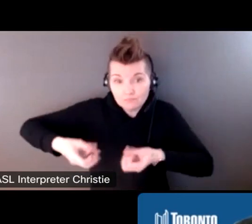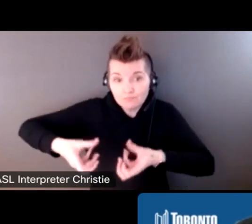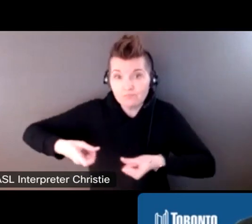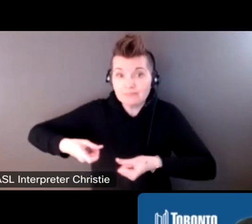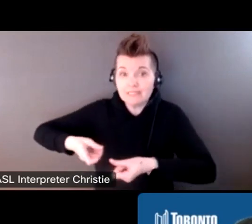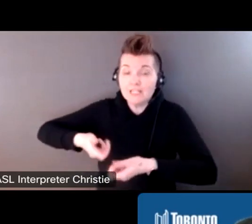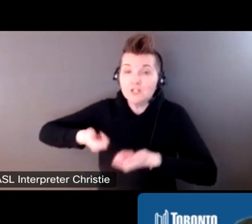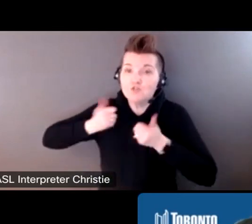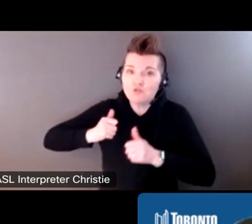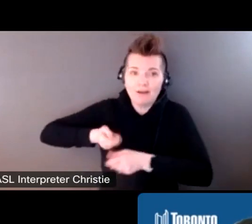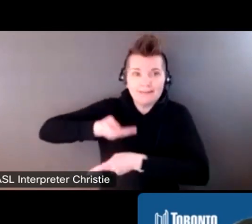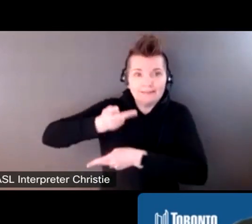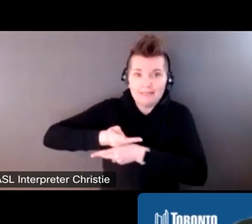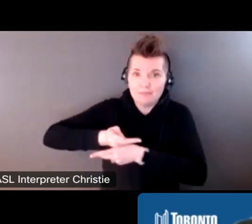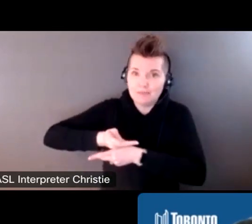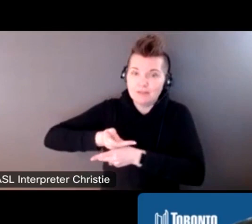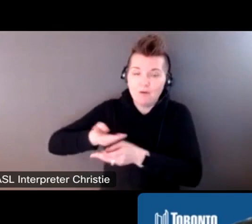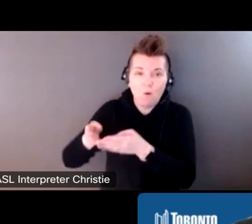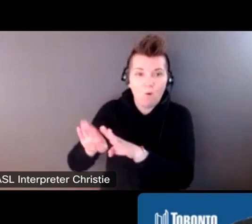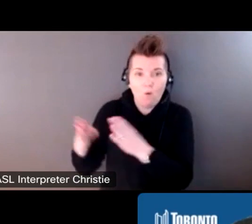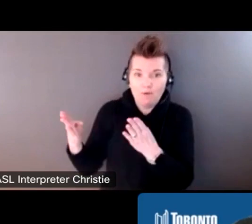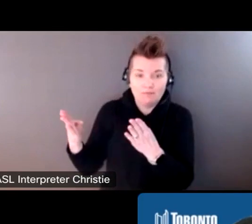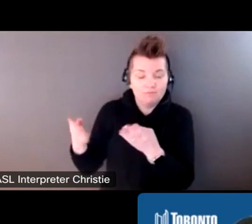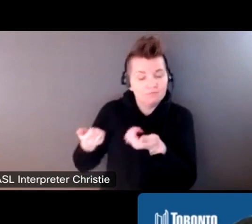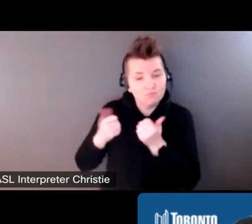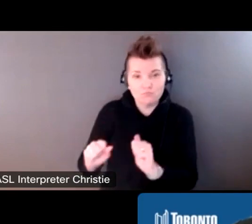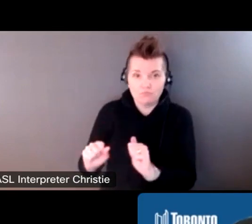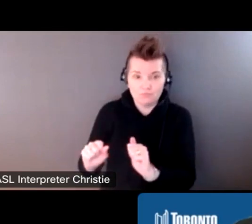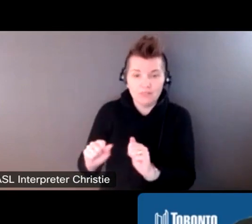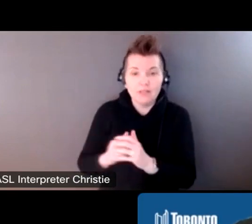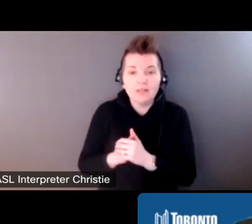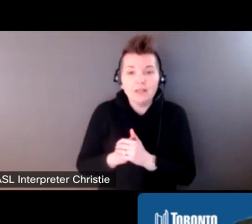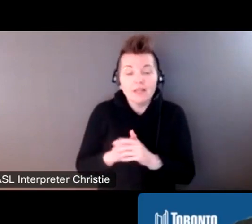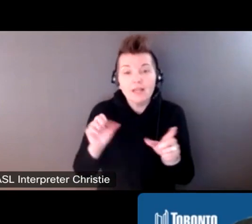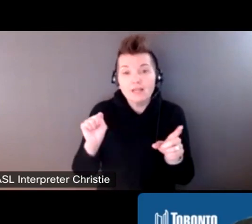I've provided this direction to Stuart's team and they have been really taking this to heart